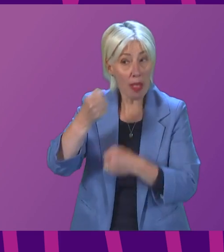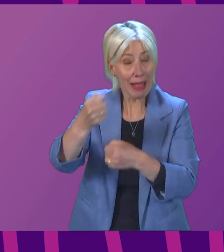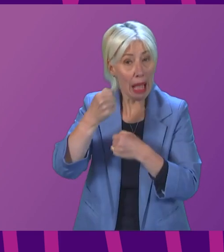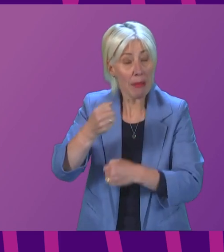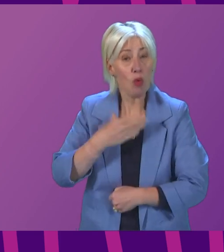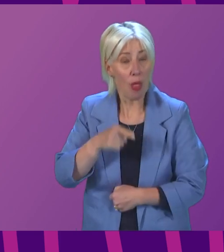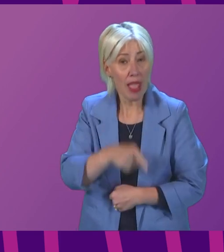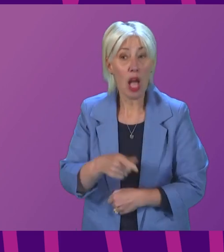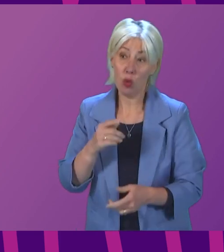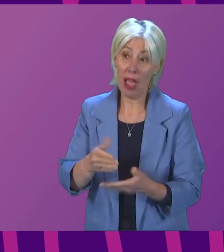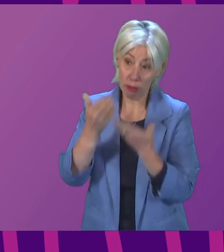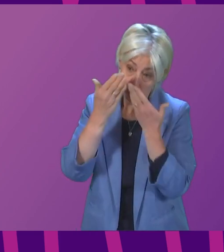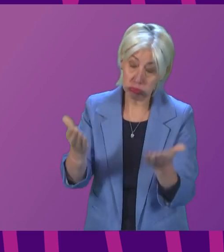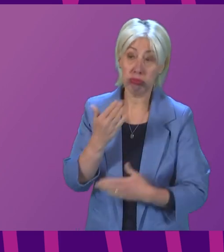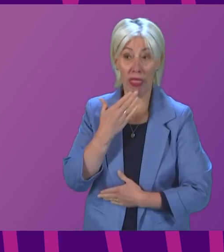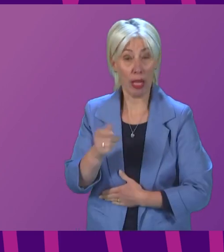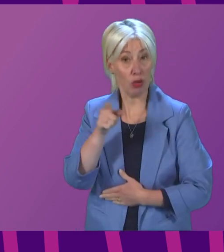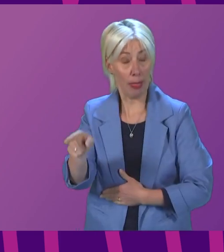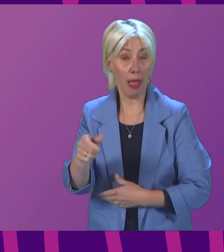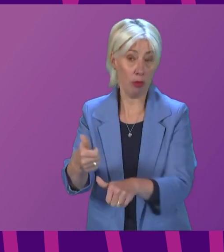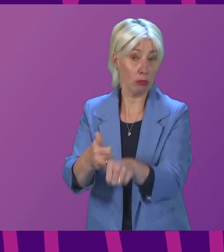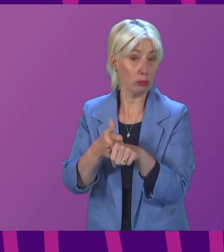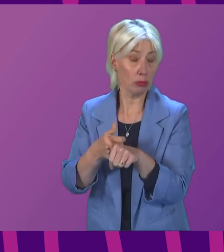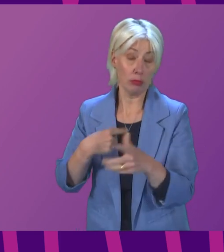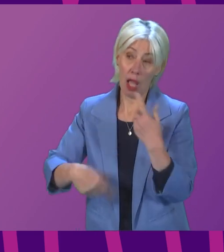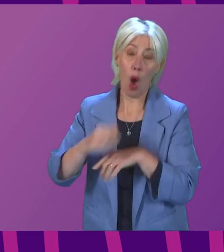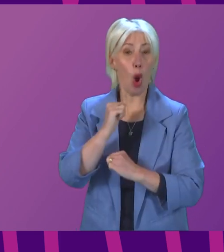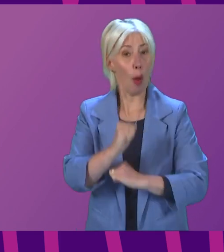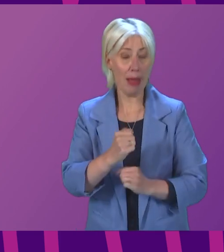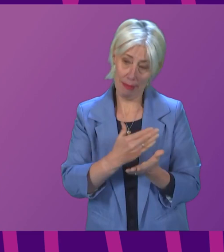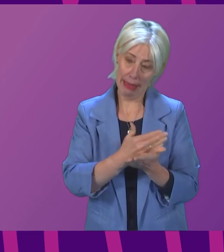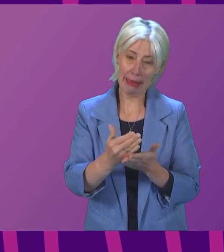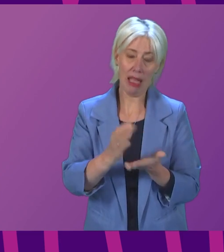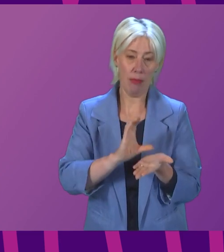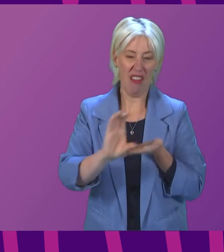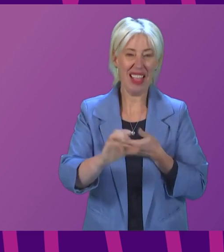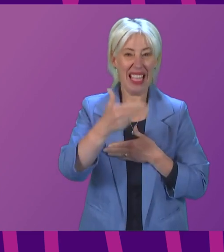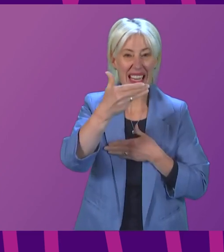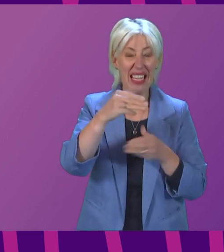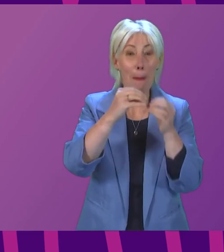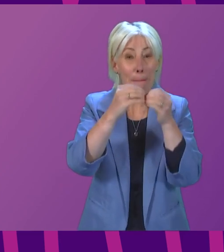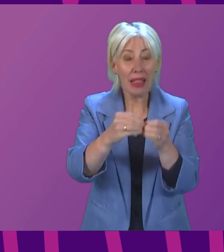to pay tribute to them, too. Our commitment is clear: we have invested £9 billion in the railway since 2007.